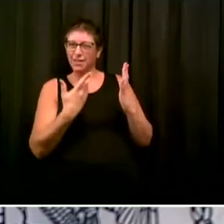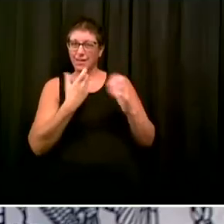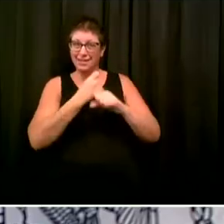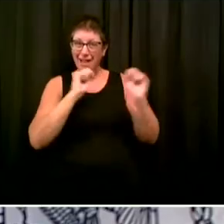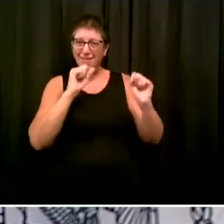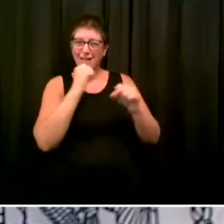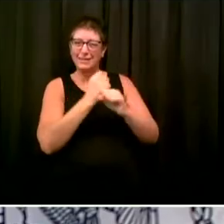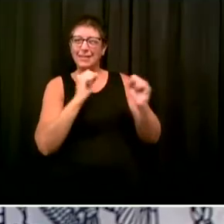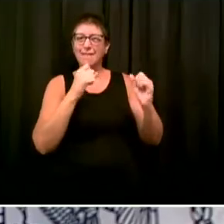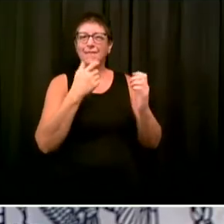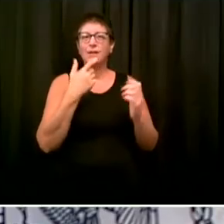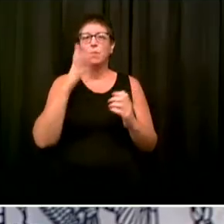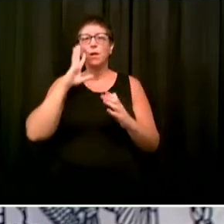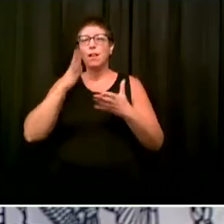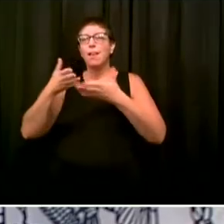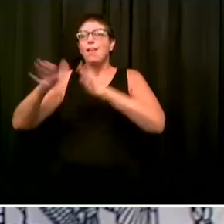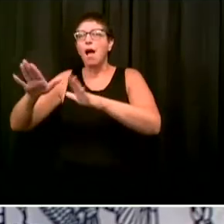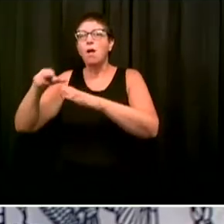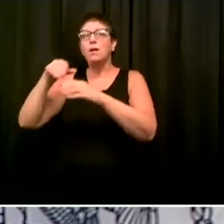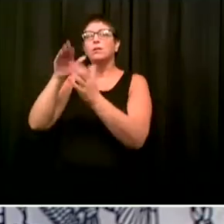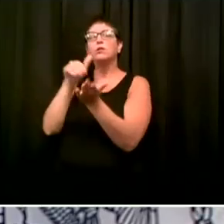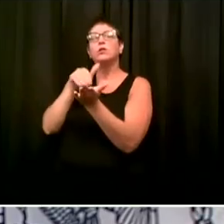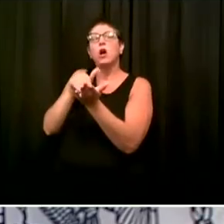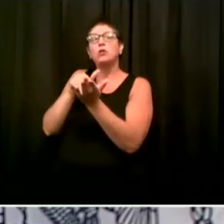EVIDENCE AROUND THE WORLD IS SO CONSISTENT, AGAIN,